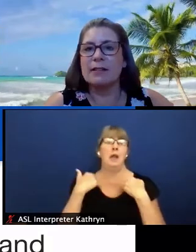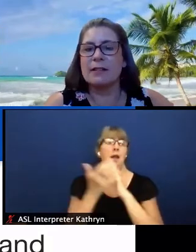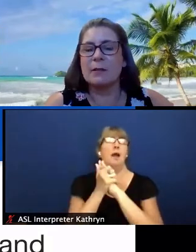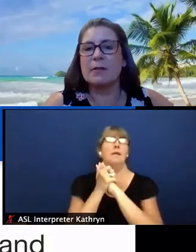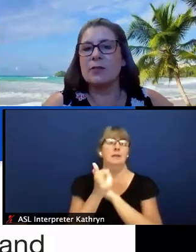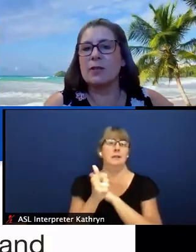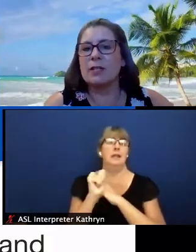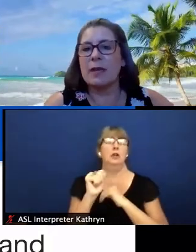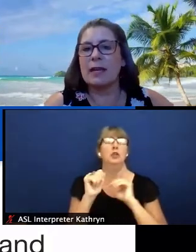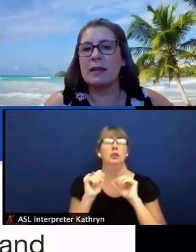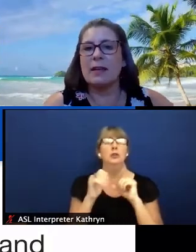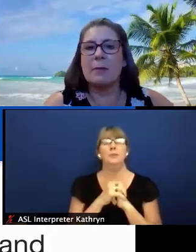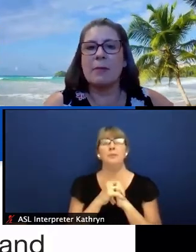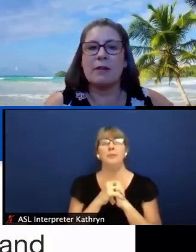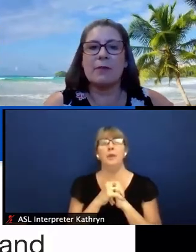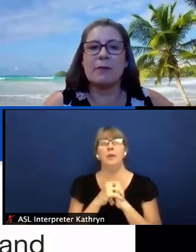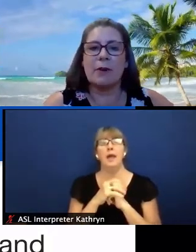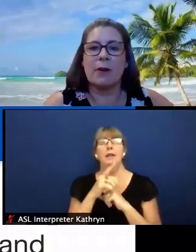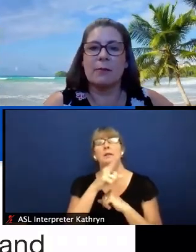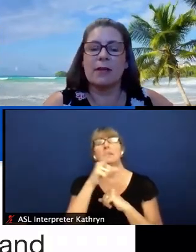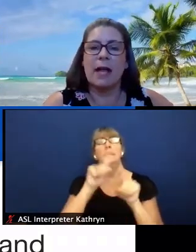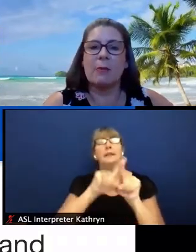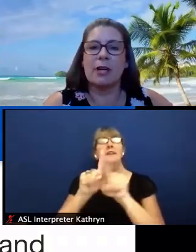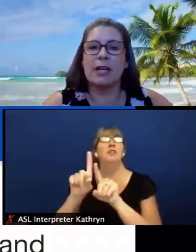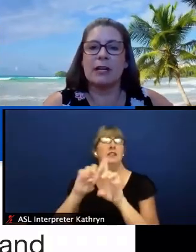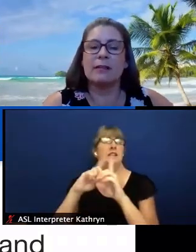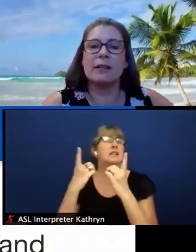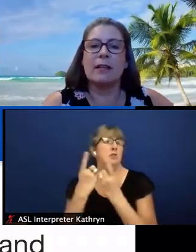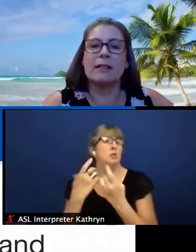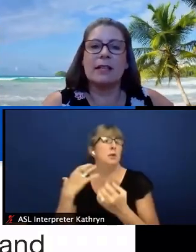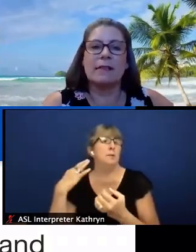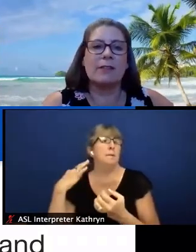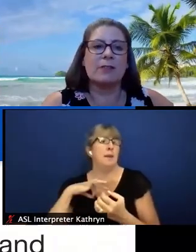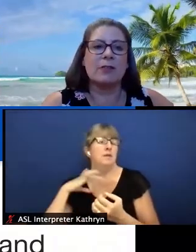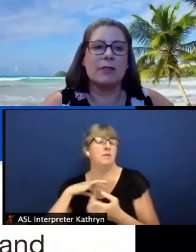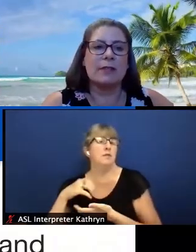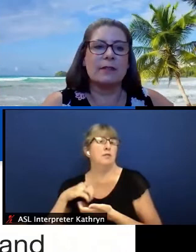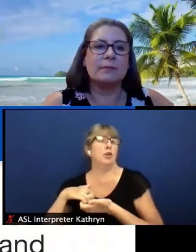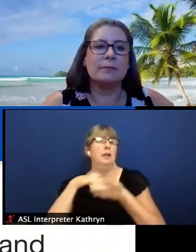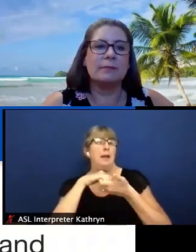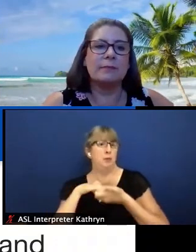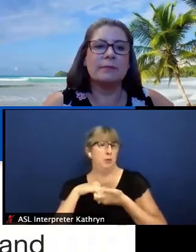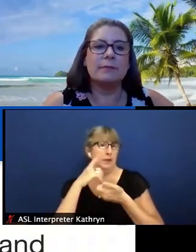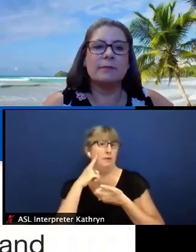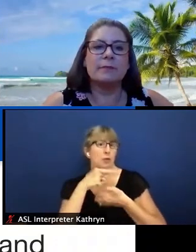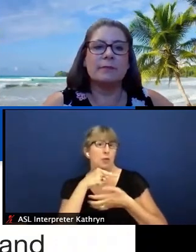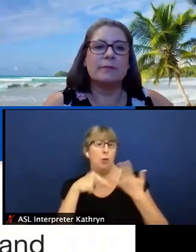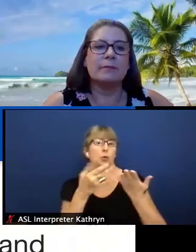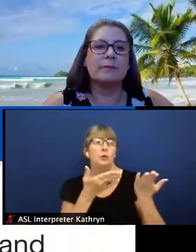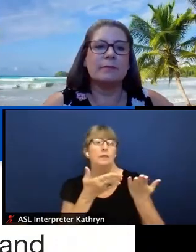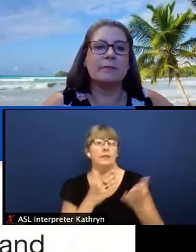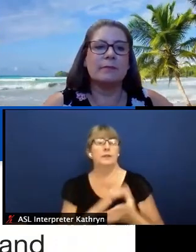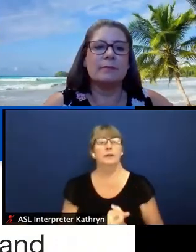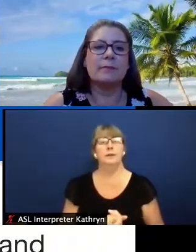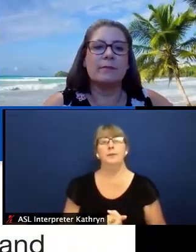some districts may benefit from collaborating to get that service.